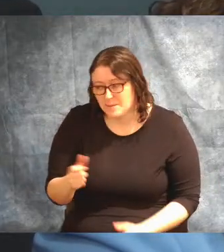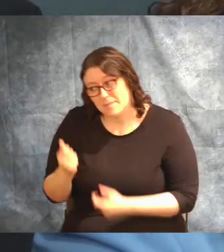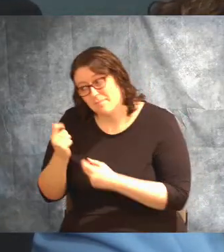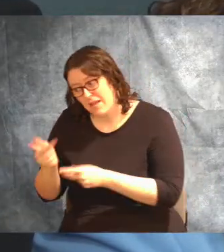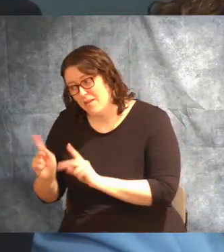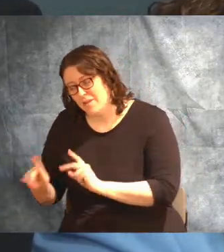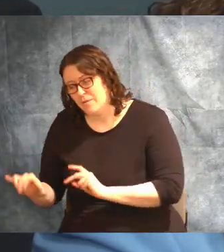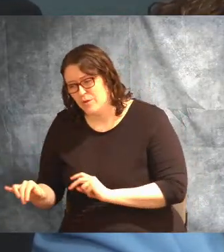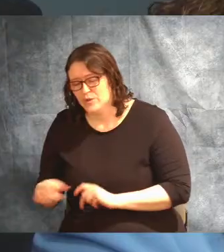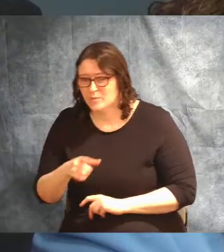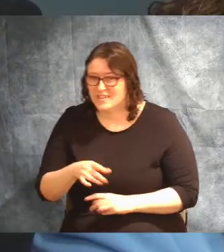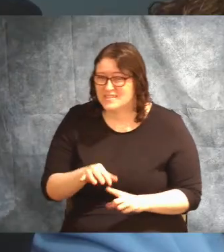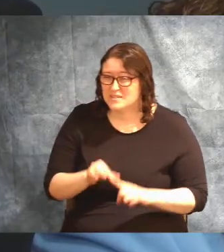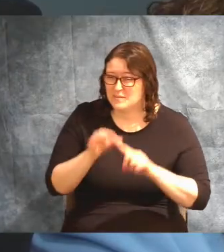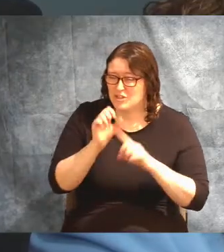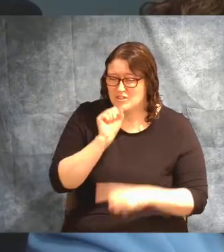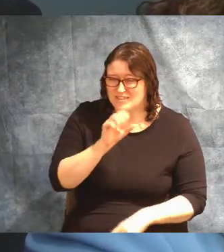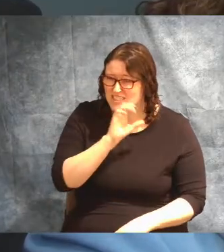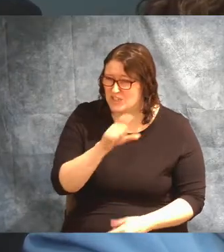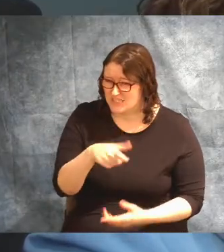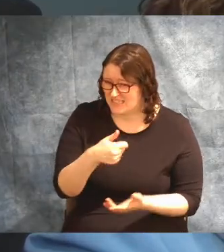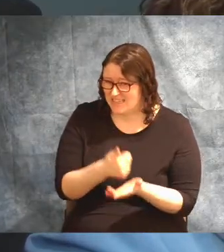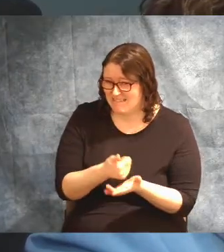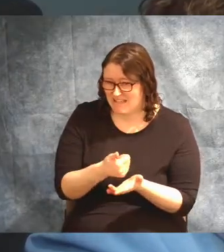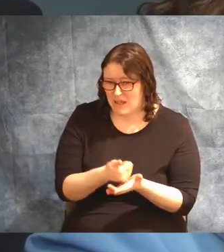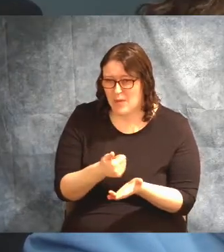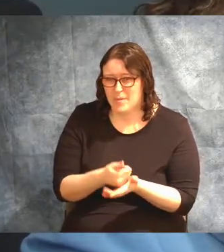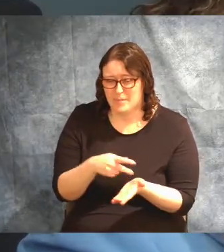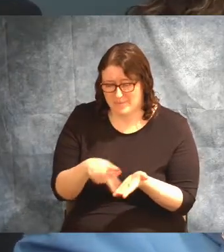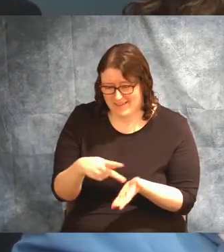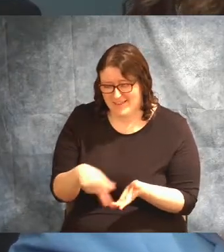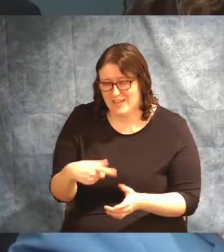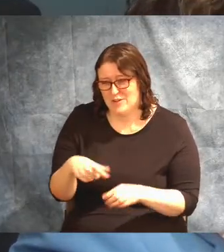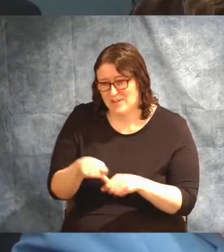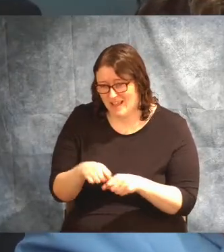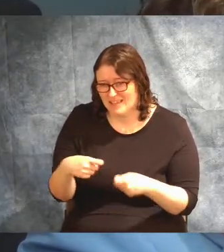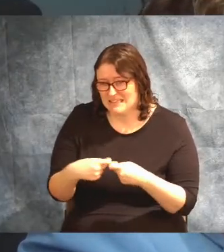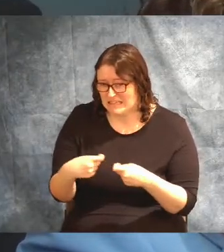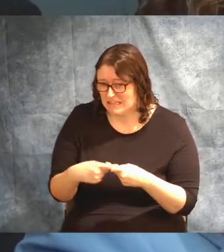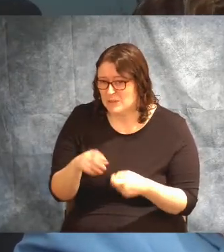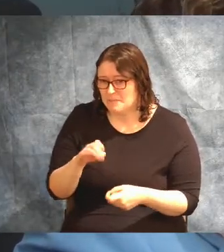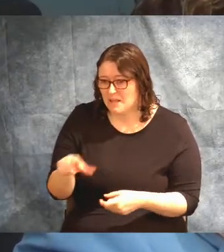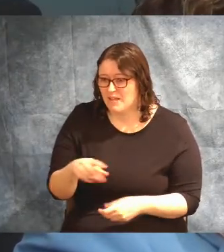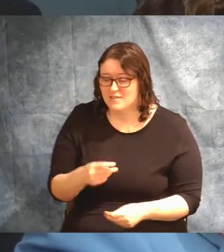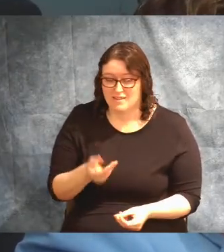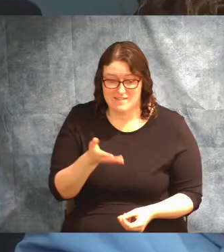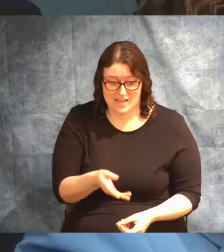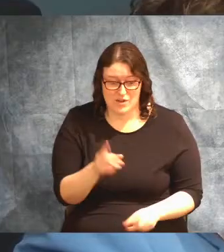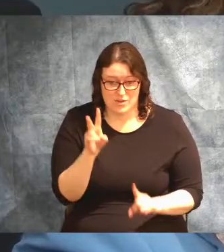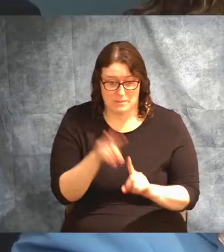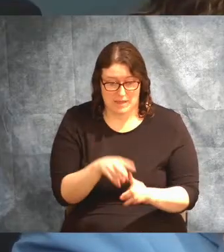for this utility and uh, they were able to apply on the spot. I want to let people know that they